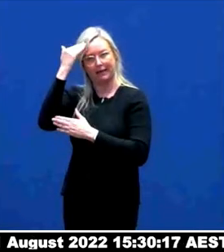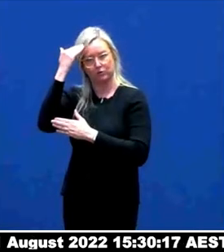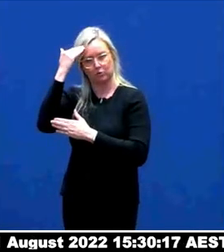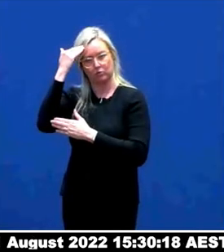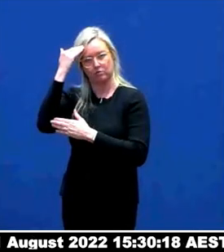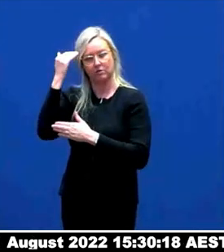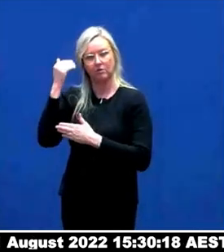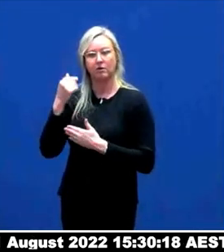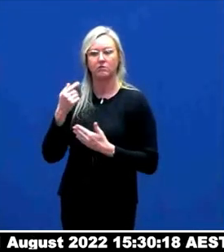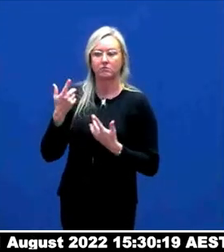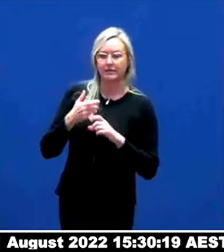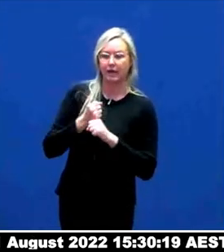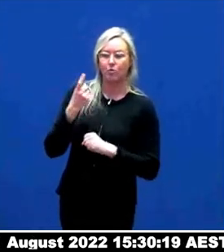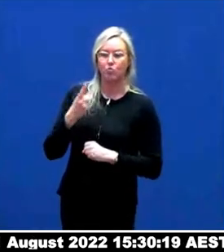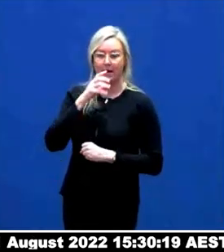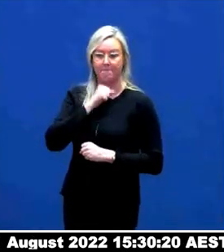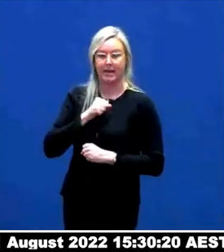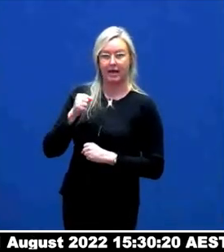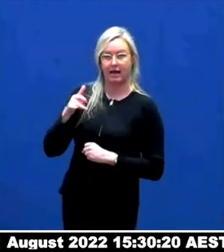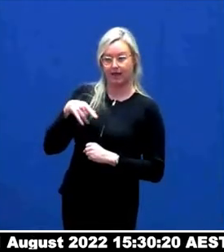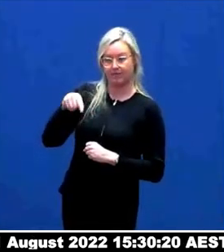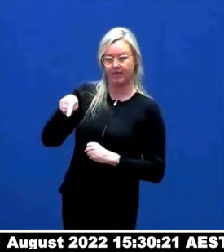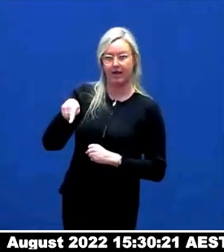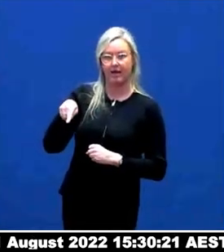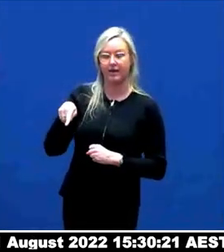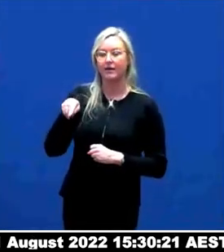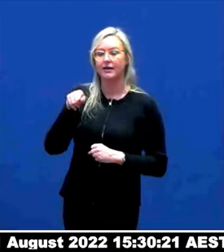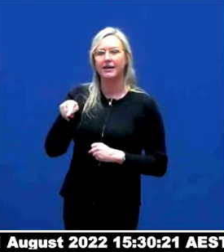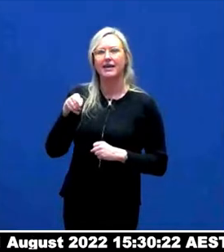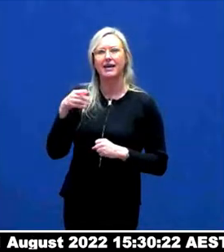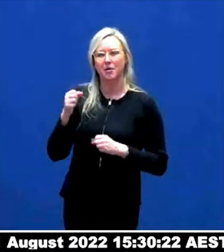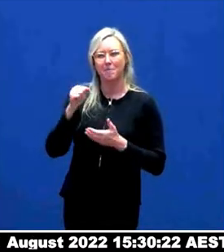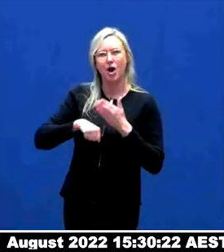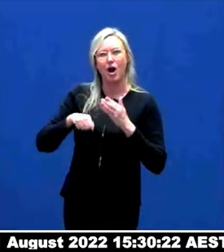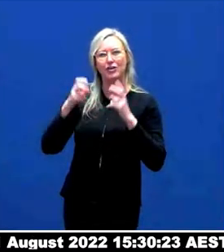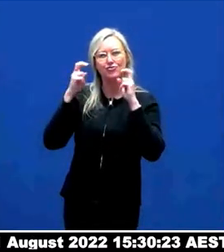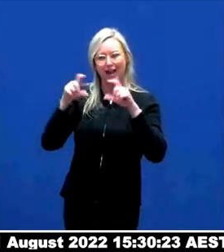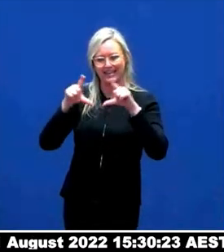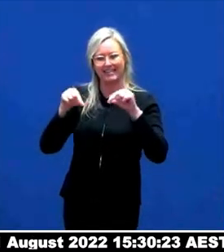I mean, one of the guys got his $2.50 pensioner ticket, spends the day on the